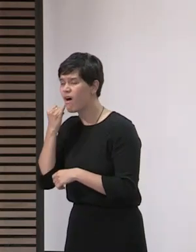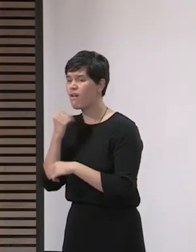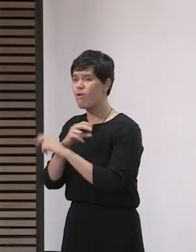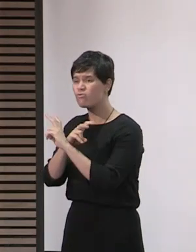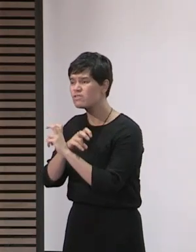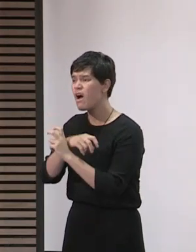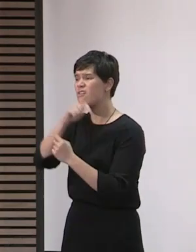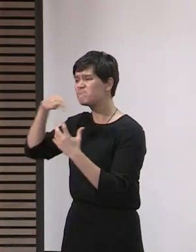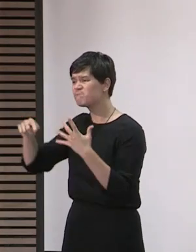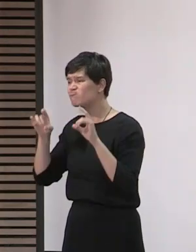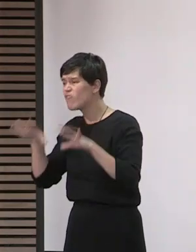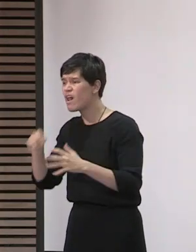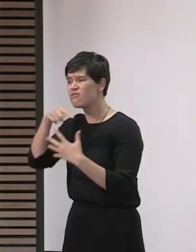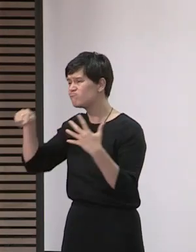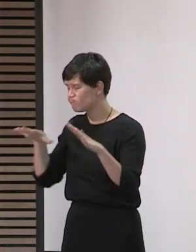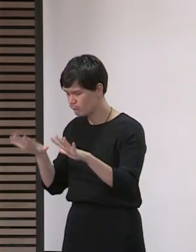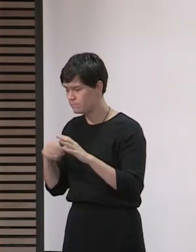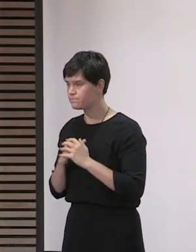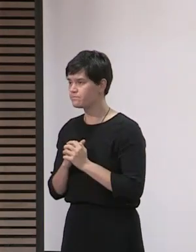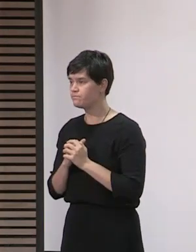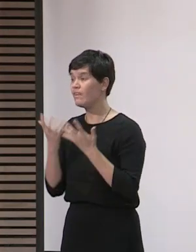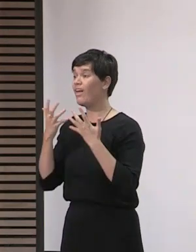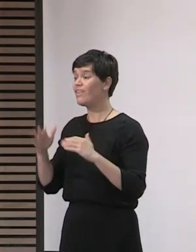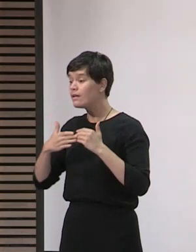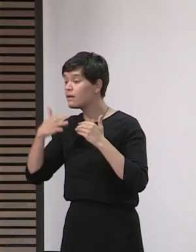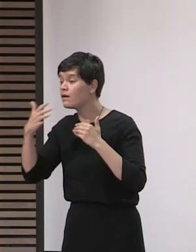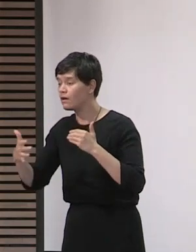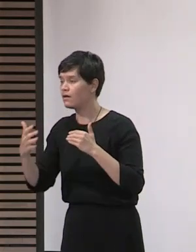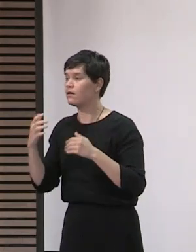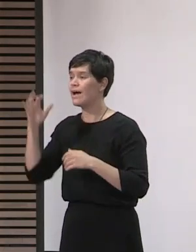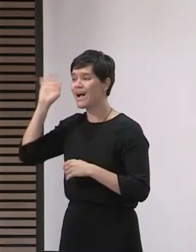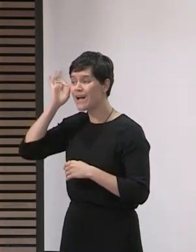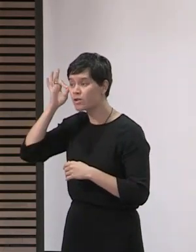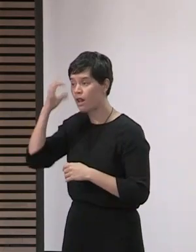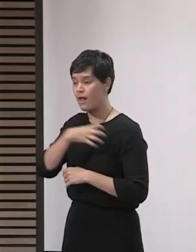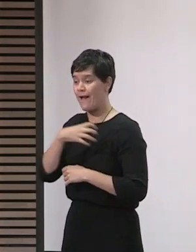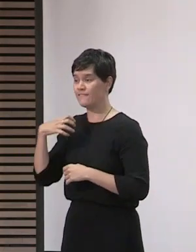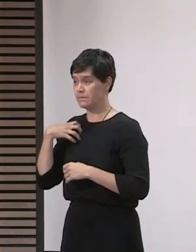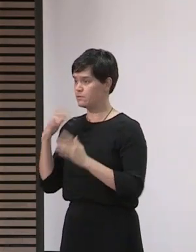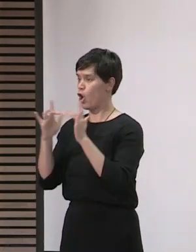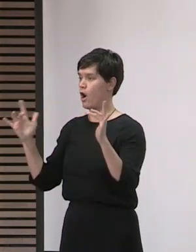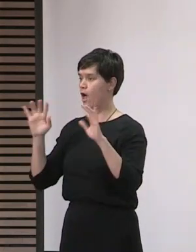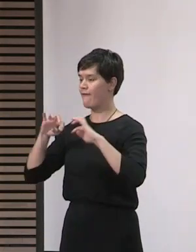just to name a few. On Thursday, I will attend virtually the local and